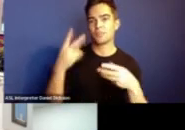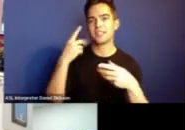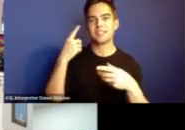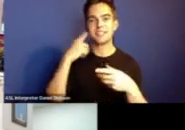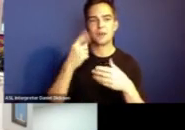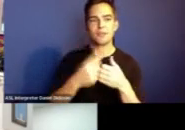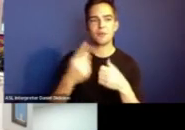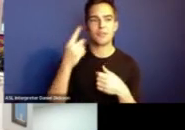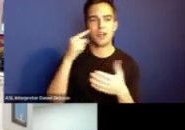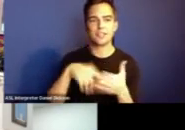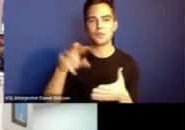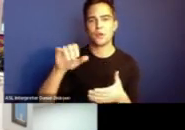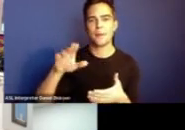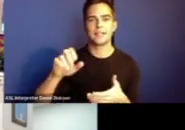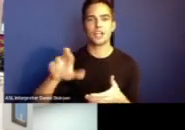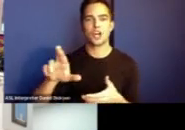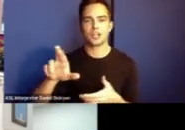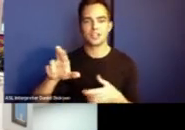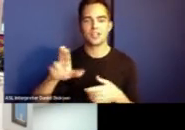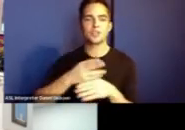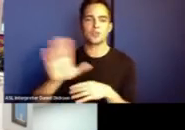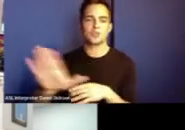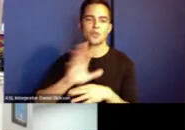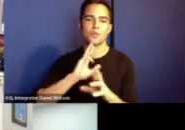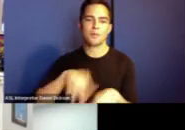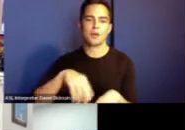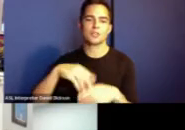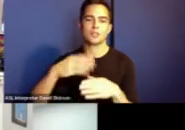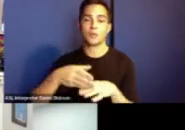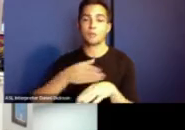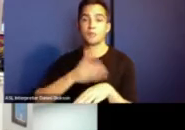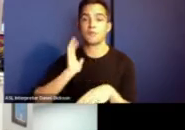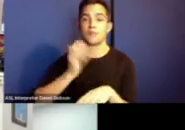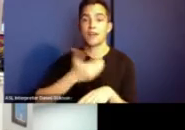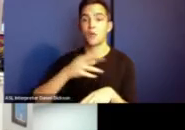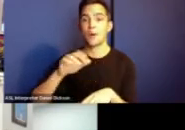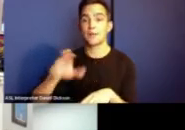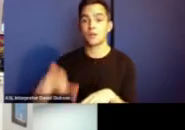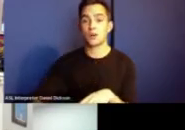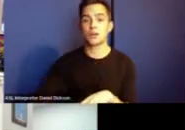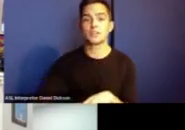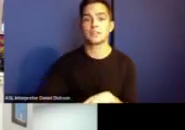webinar. We use your responses to improve our webinars month over month. So please just take